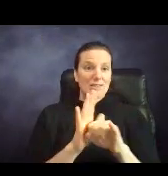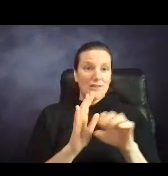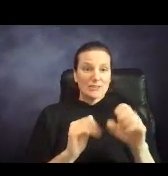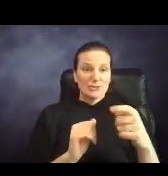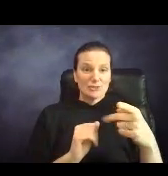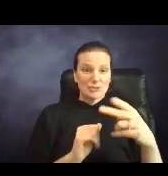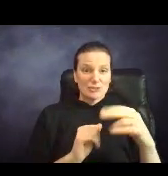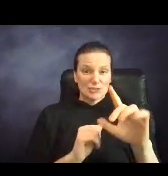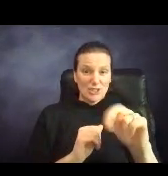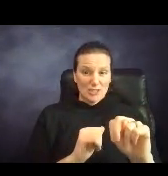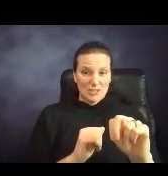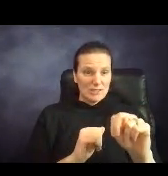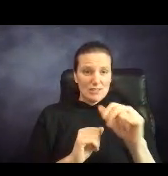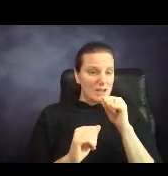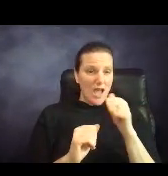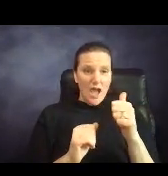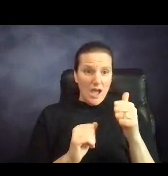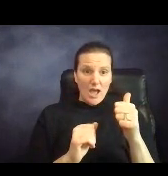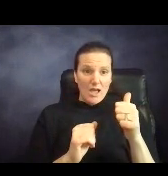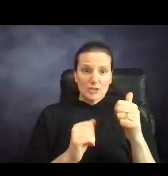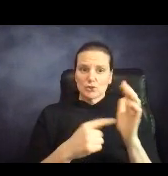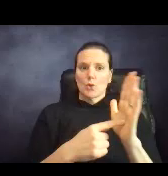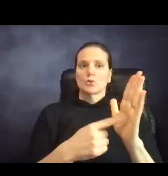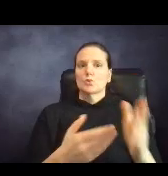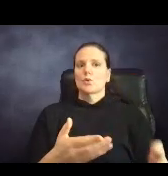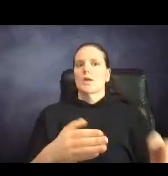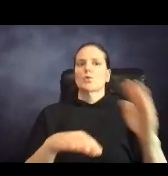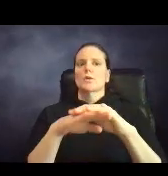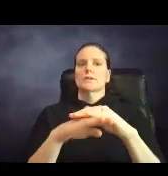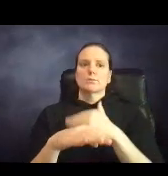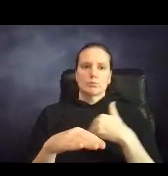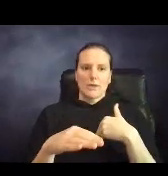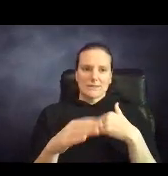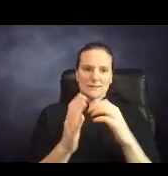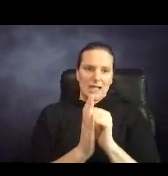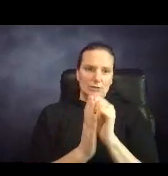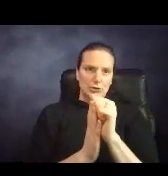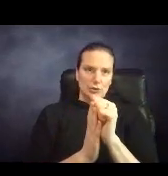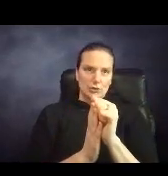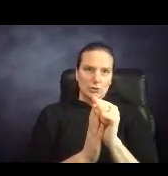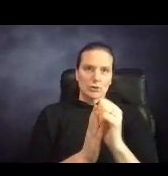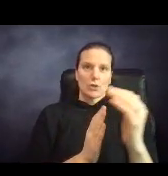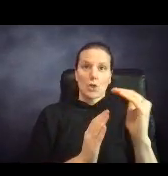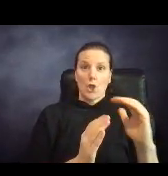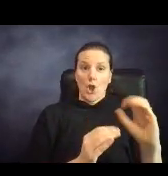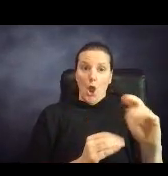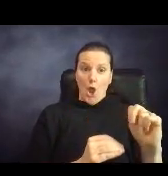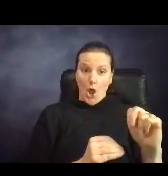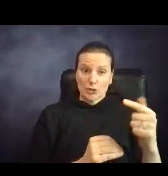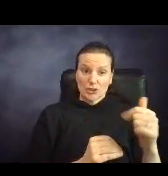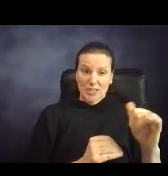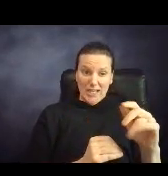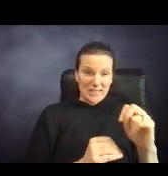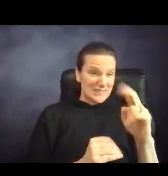to increase your breast cancer, your risk of breast cancer. Conjugated hormones like synthetic progestin